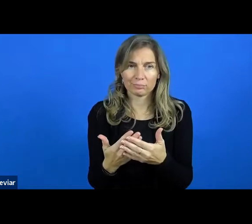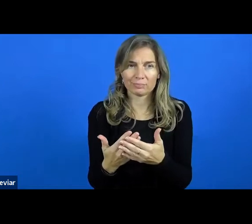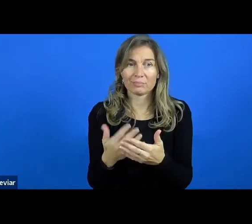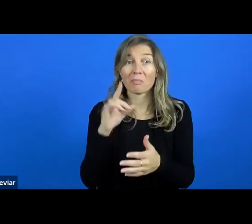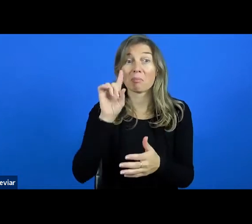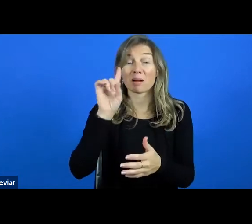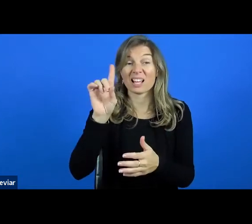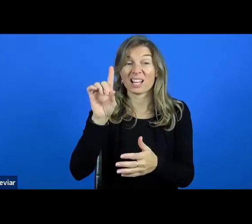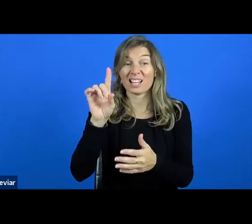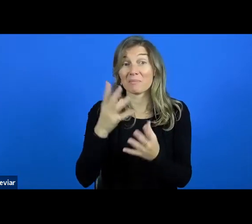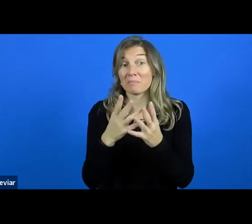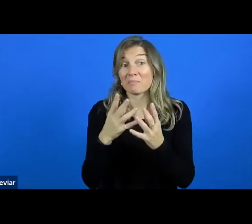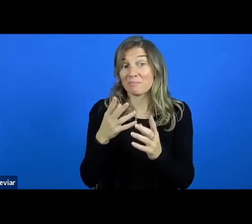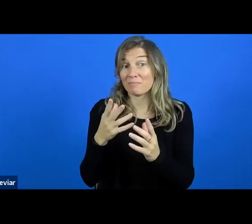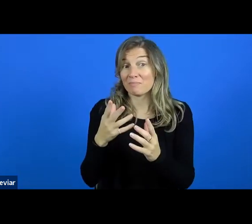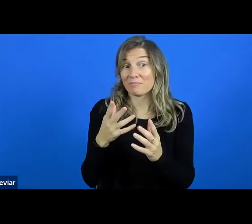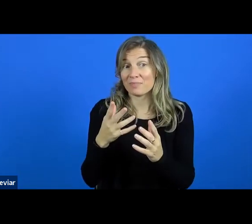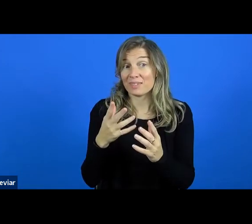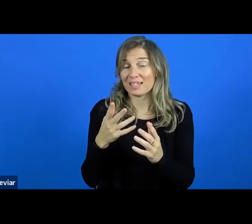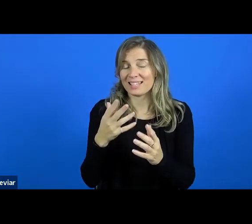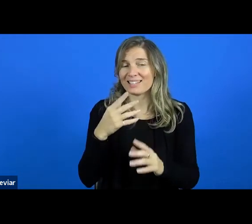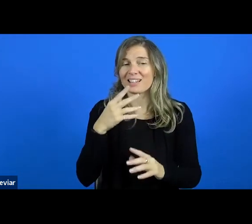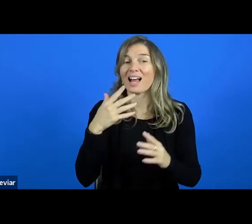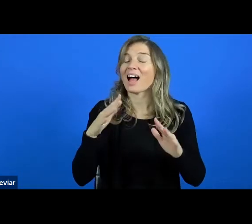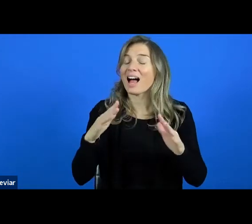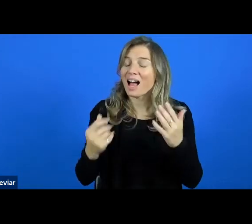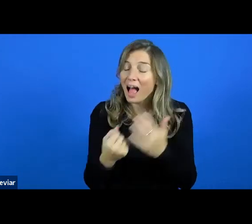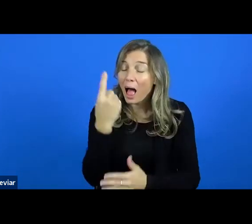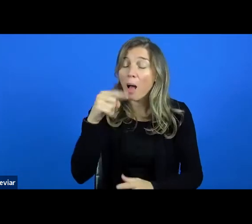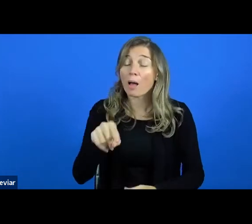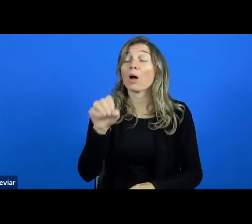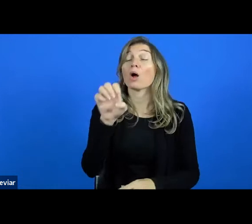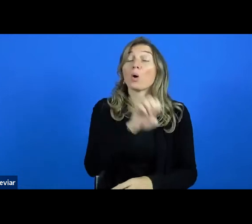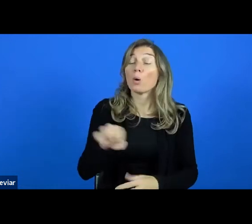that we said we have to help them somehow and we created. I mean,